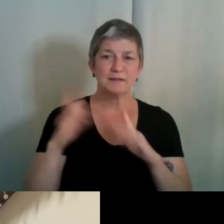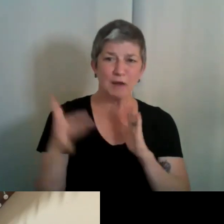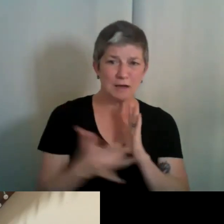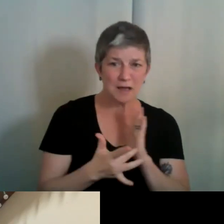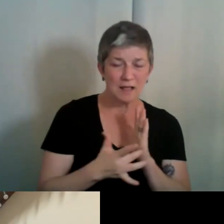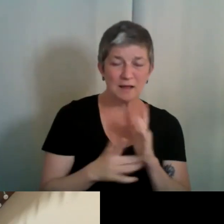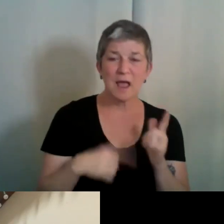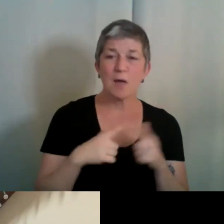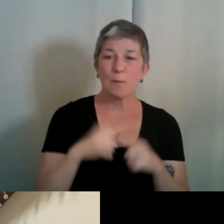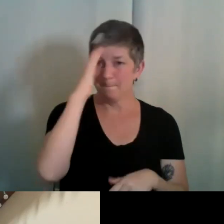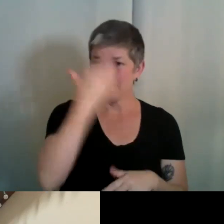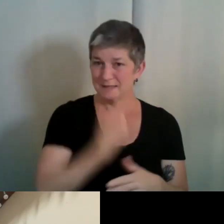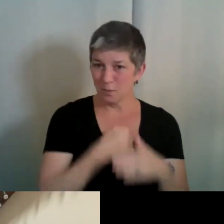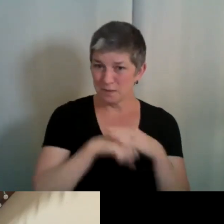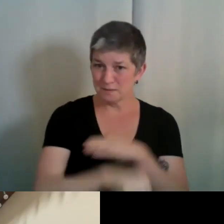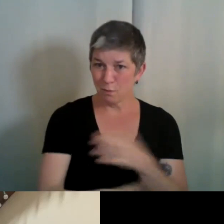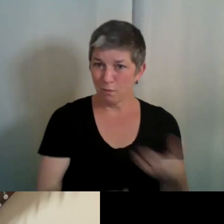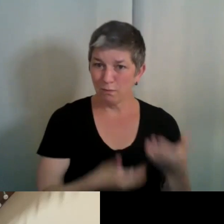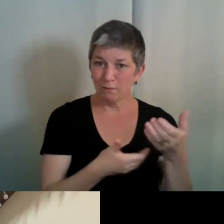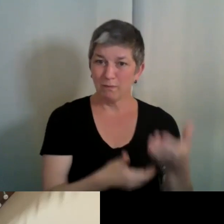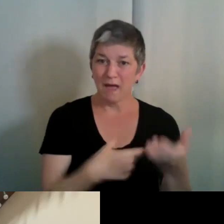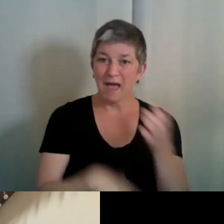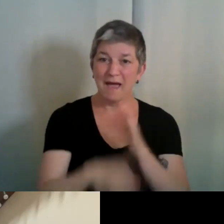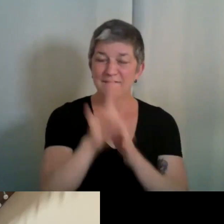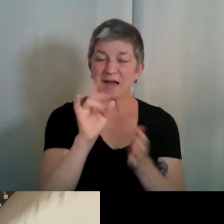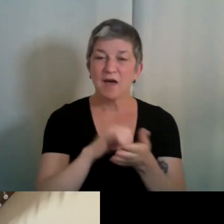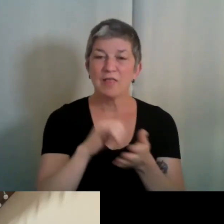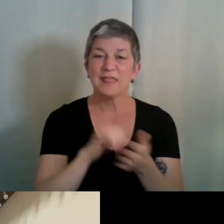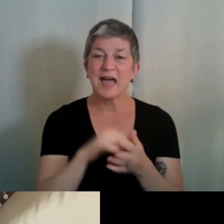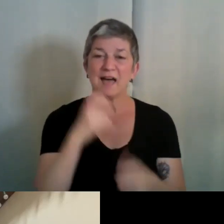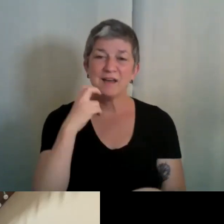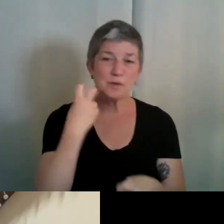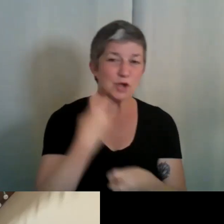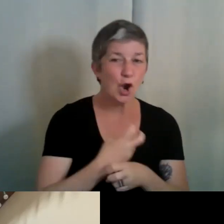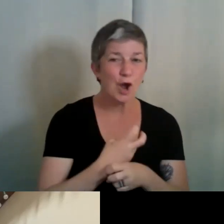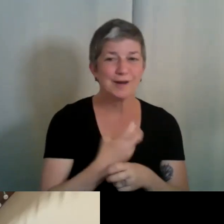was born, I found the harder task of having to advocate for